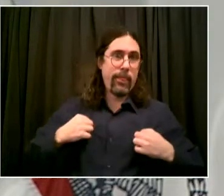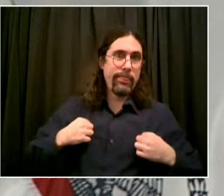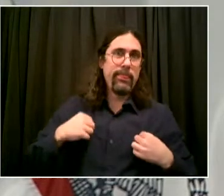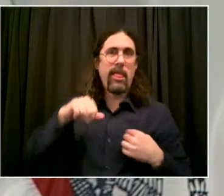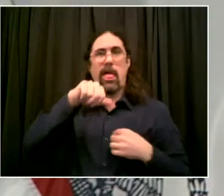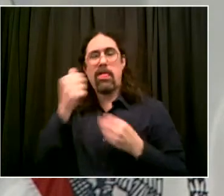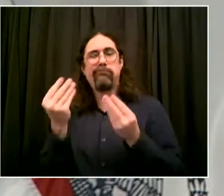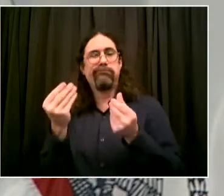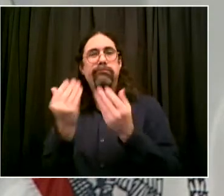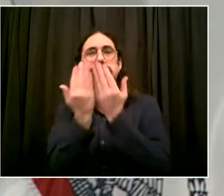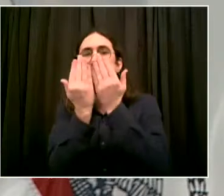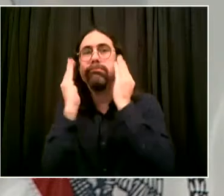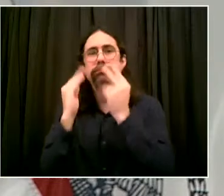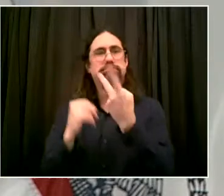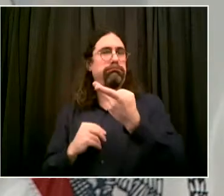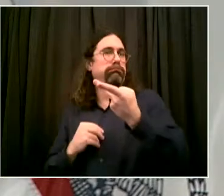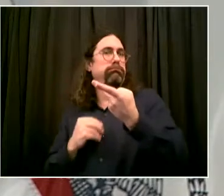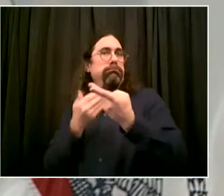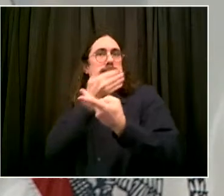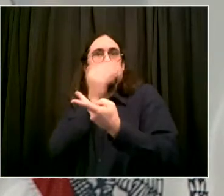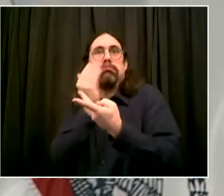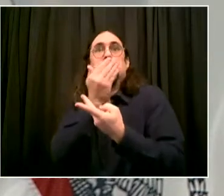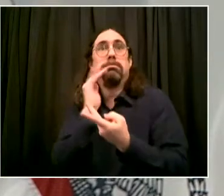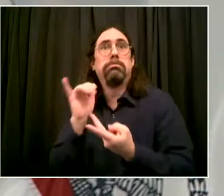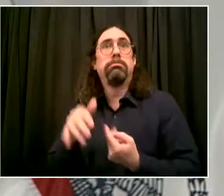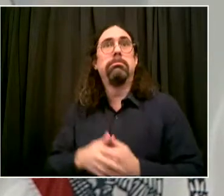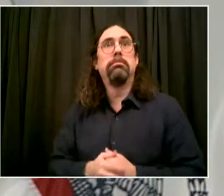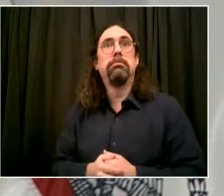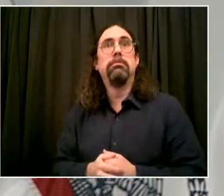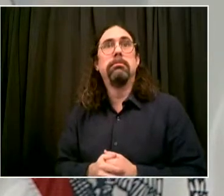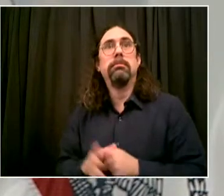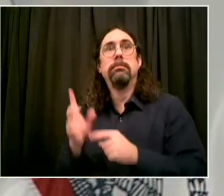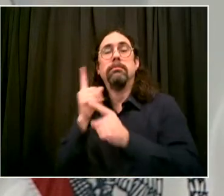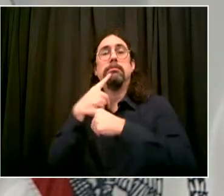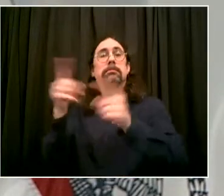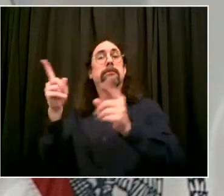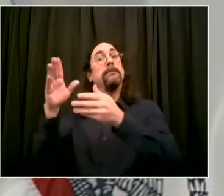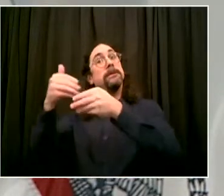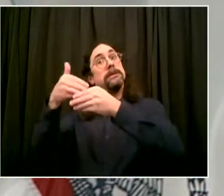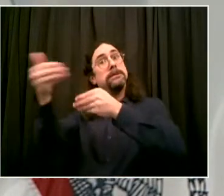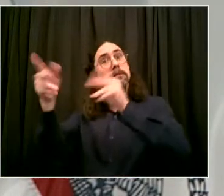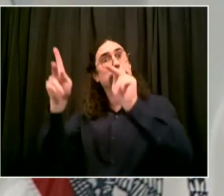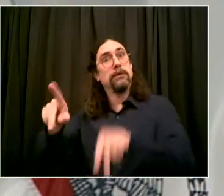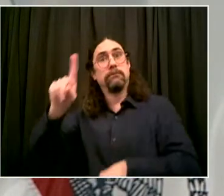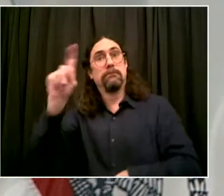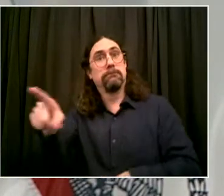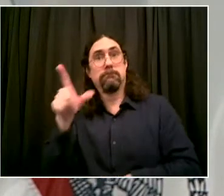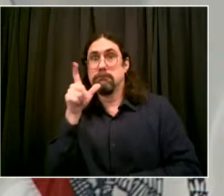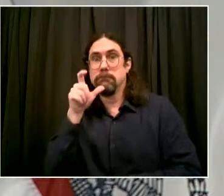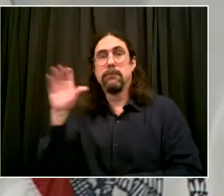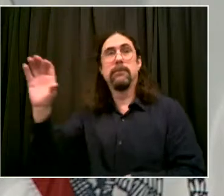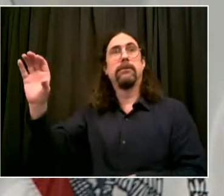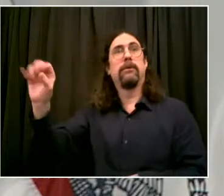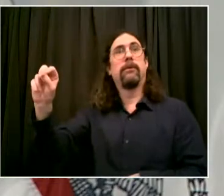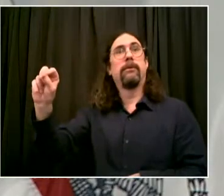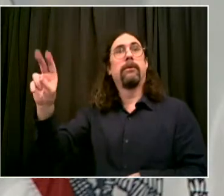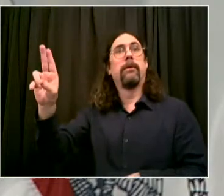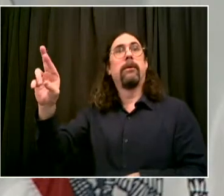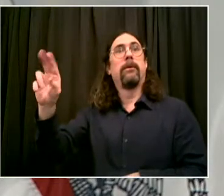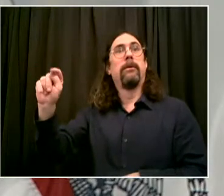HOW ARE YOU? GOOD, HOW IF YOU BEEN? Reporter: I'M GOOD, I WANT